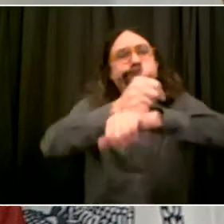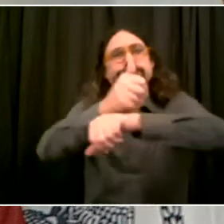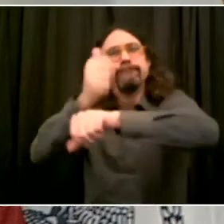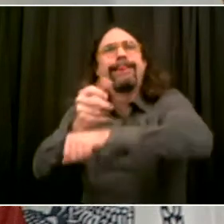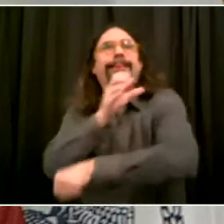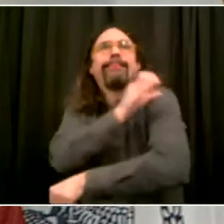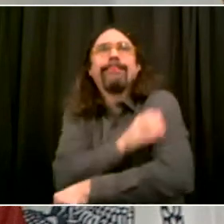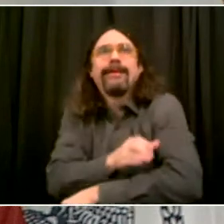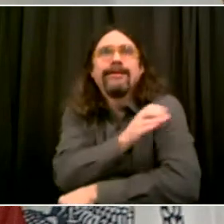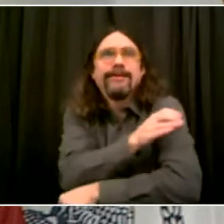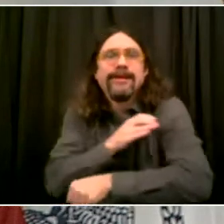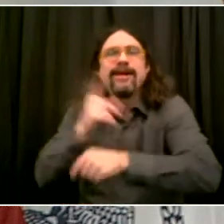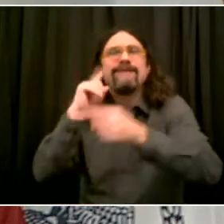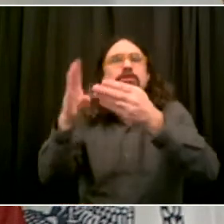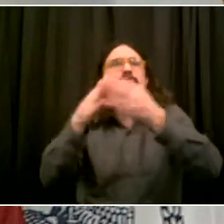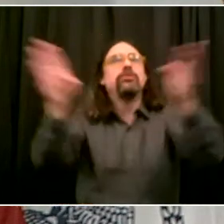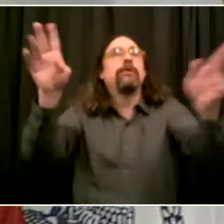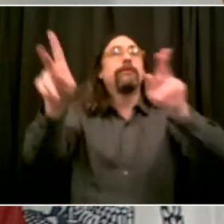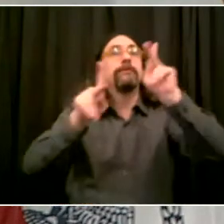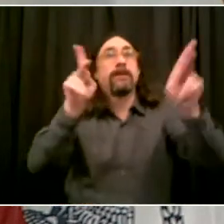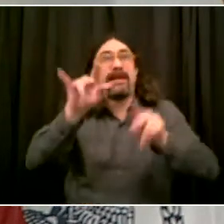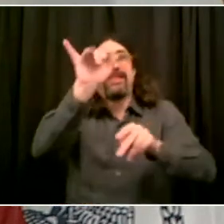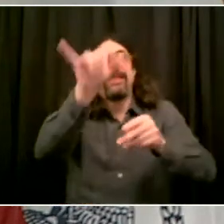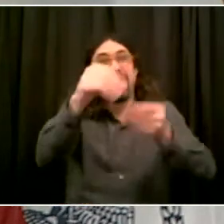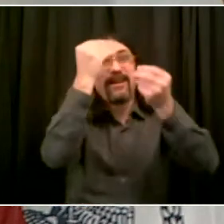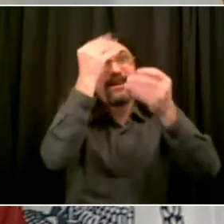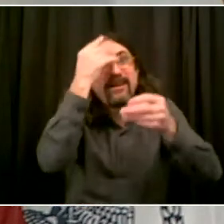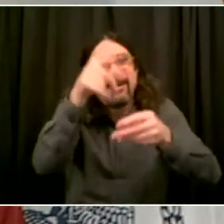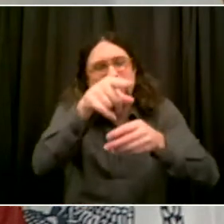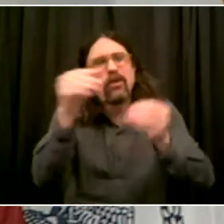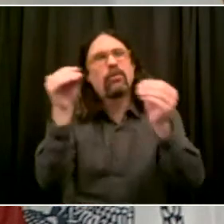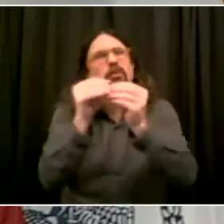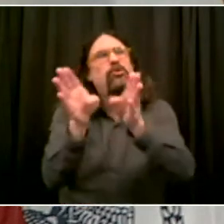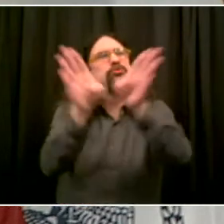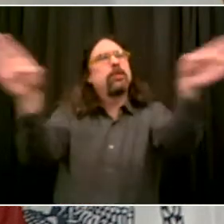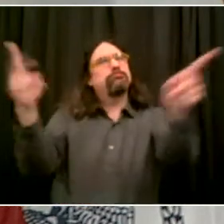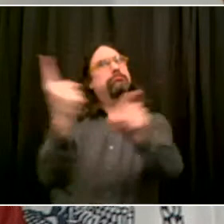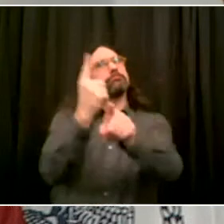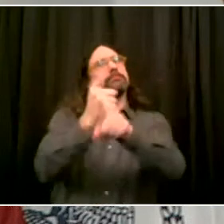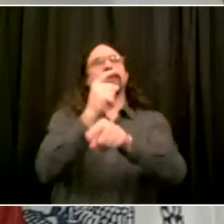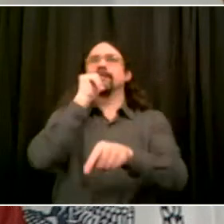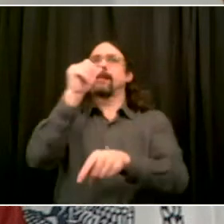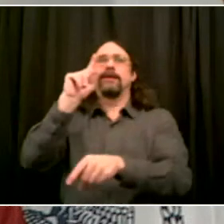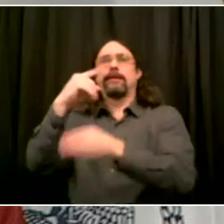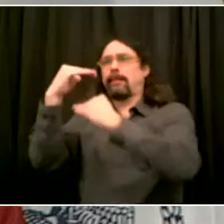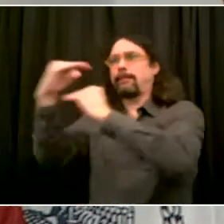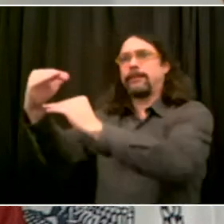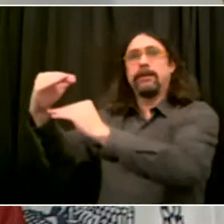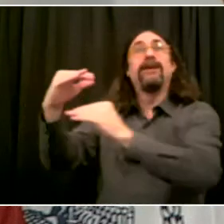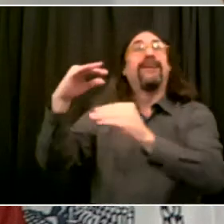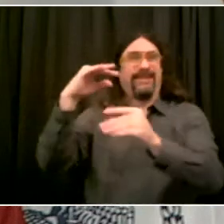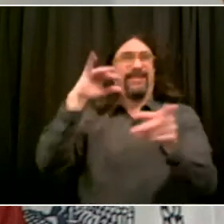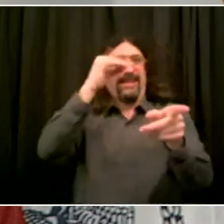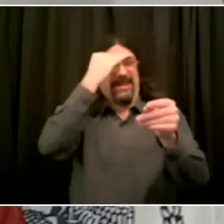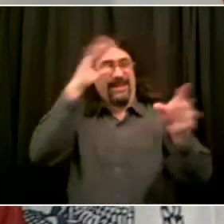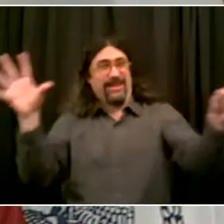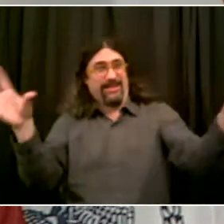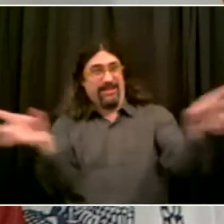ARE GOING TO HAVE TO ADDRESS. BUT I DON'T WANT T A FEW DAYS OF EARLY DATA, WHEN IT WAS JUSST KKNDI